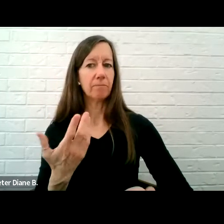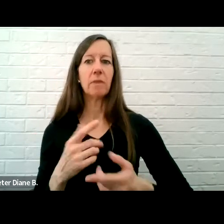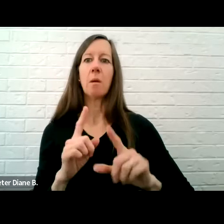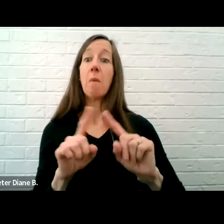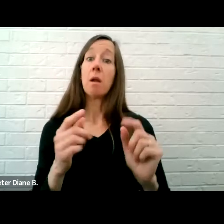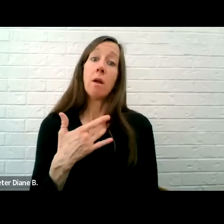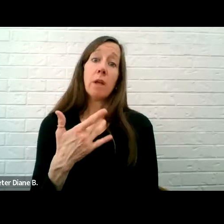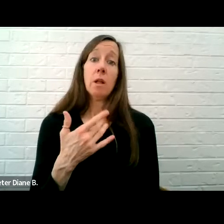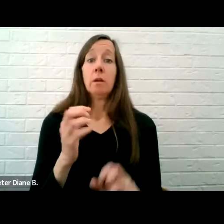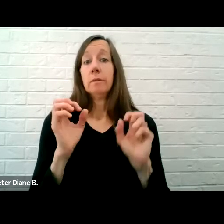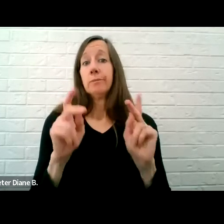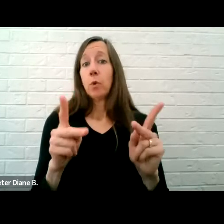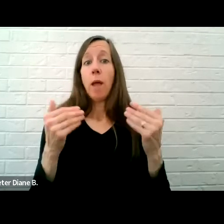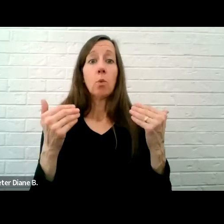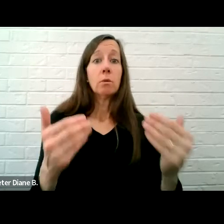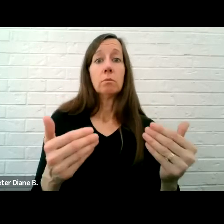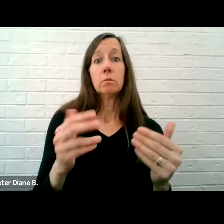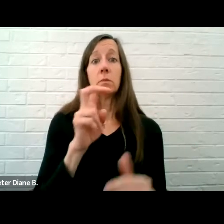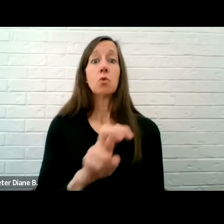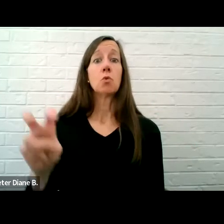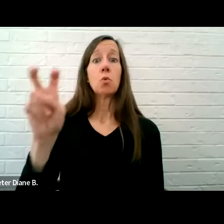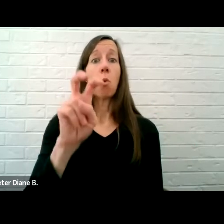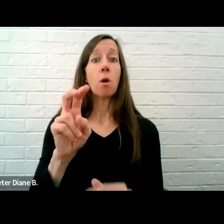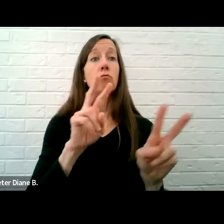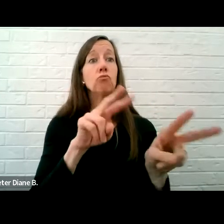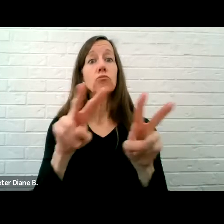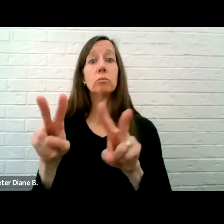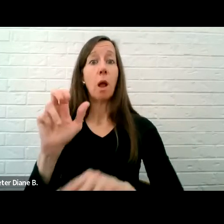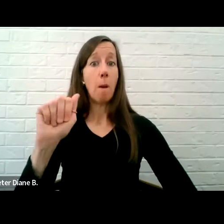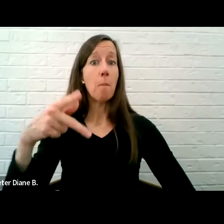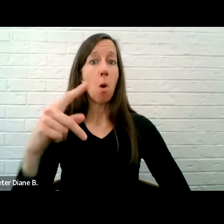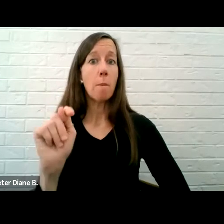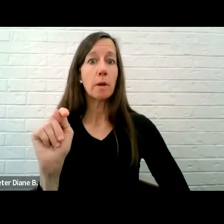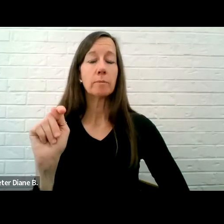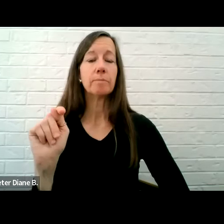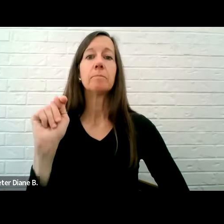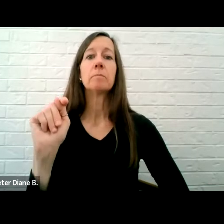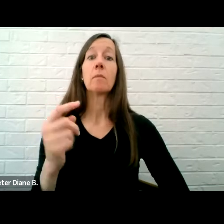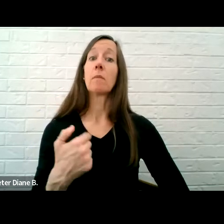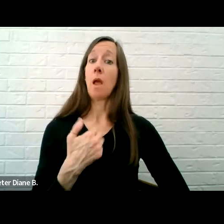A tour of the apartment. Well, I was fortunate enough that they were all full,